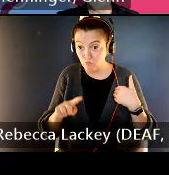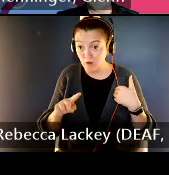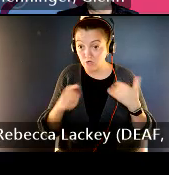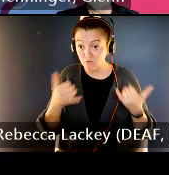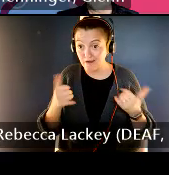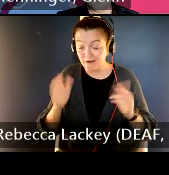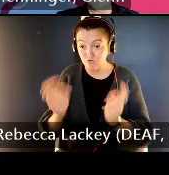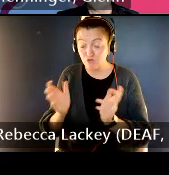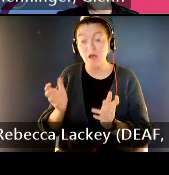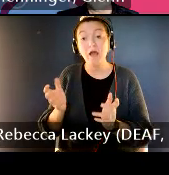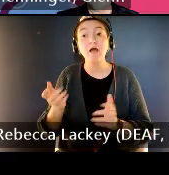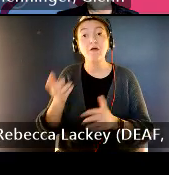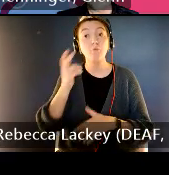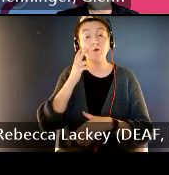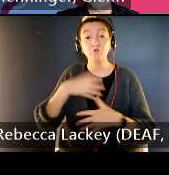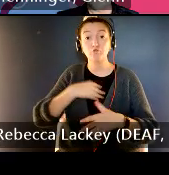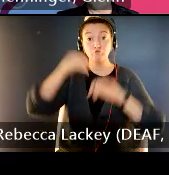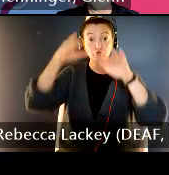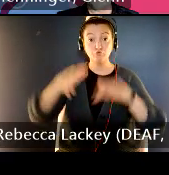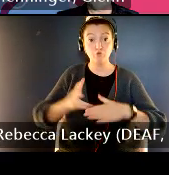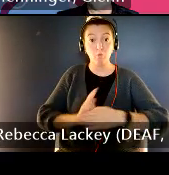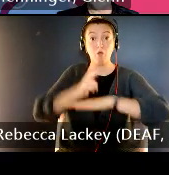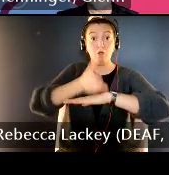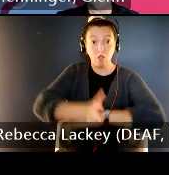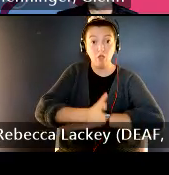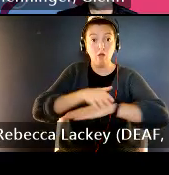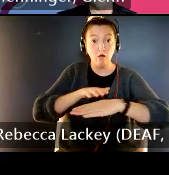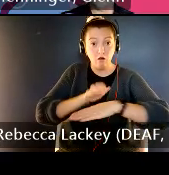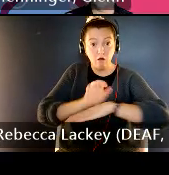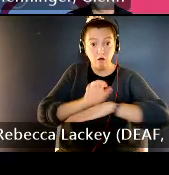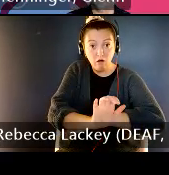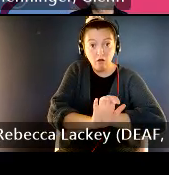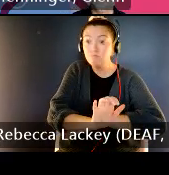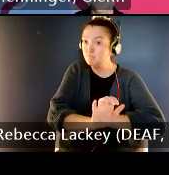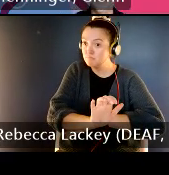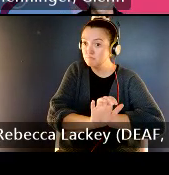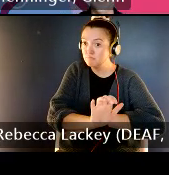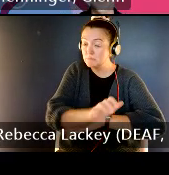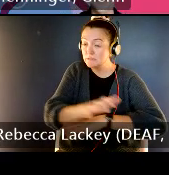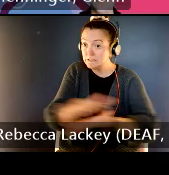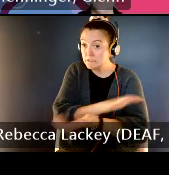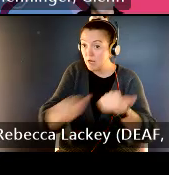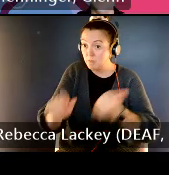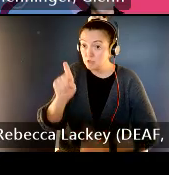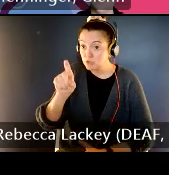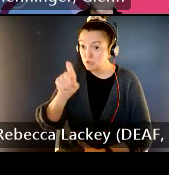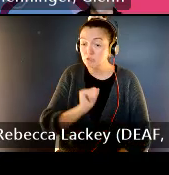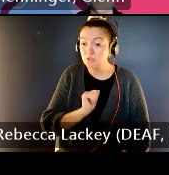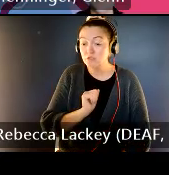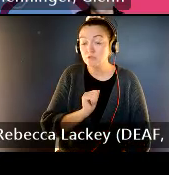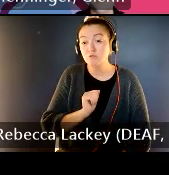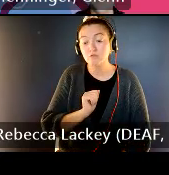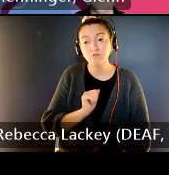When snow plows go through these speed bumps, is that going to get damaged? They will.